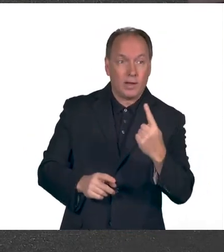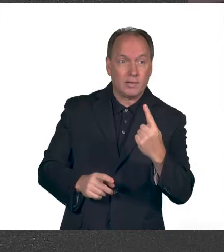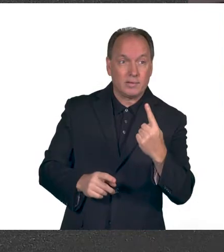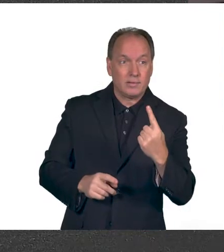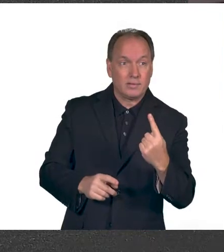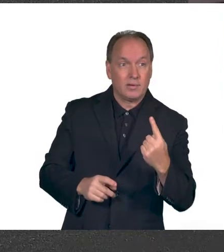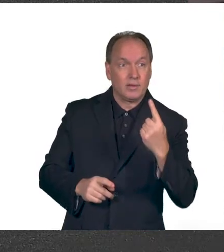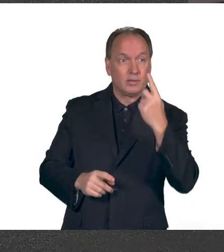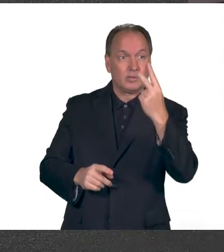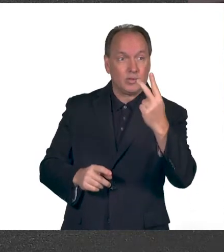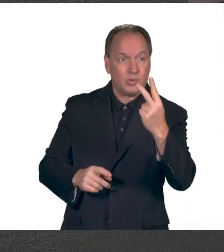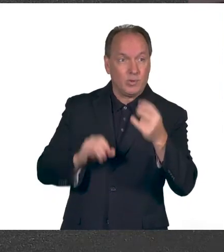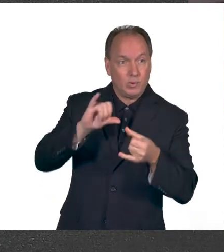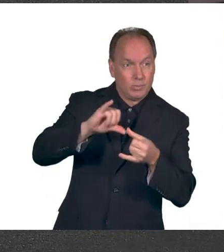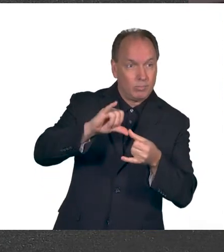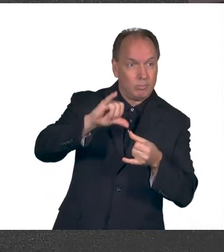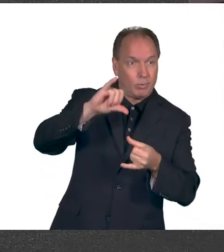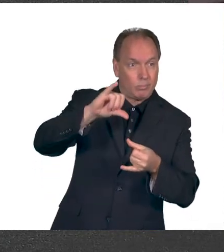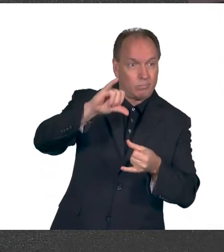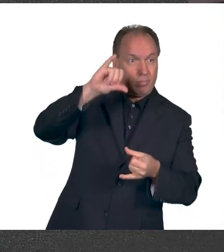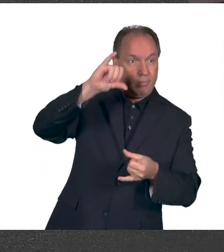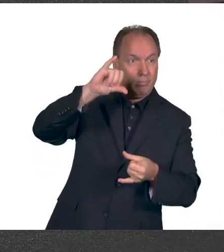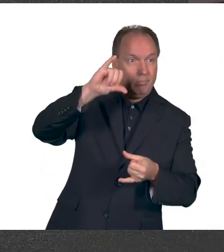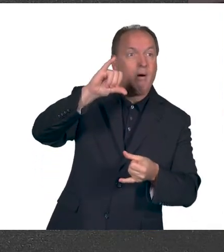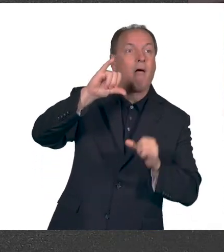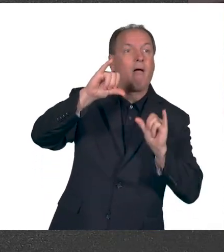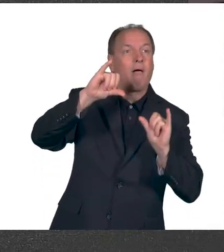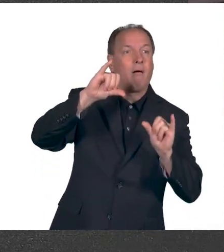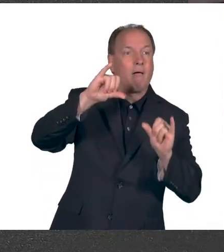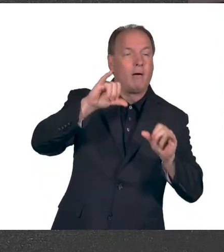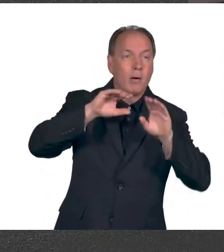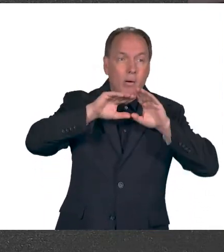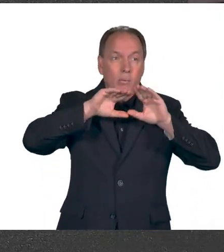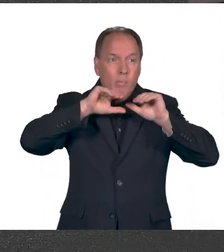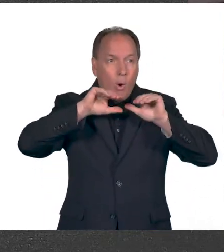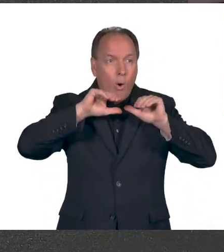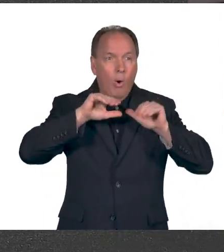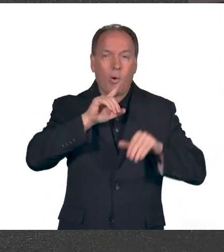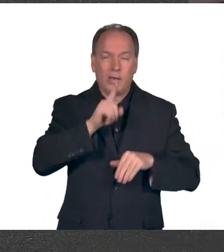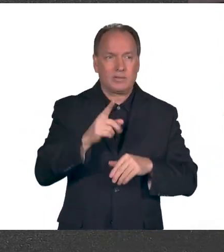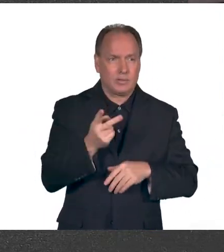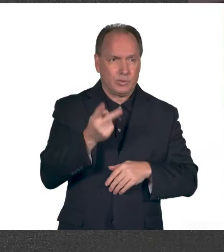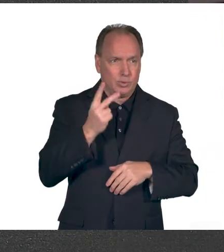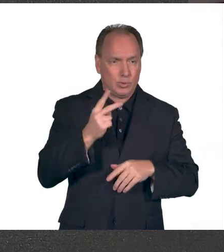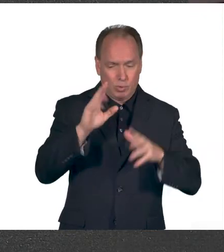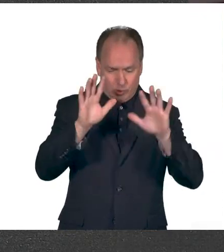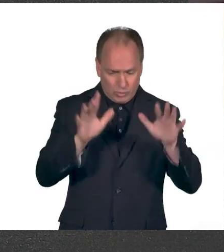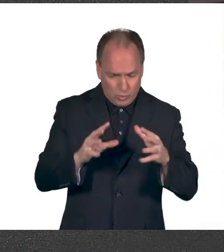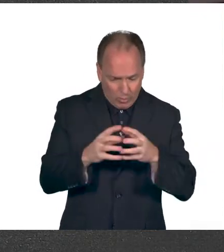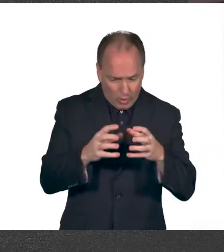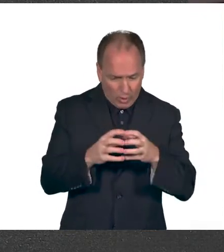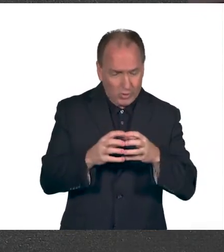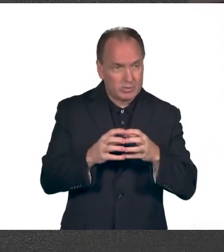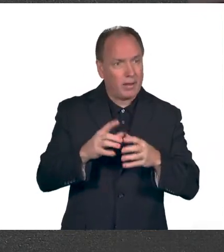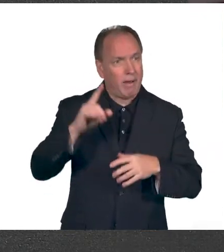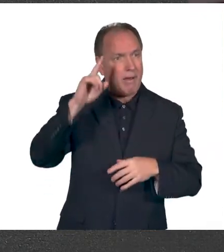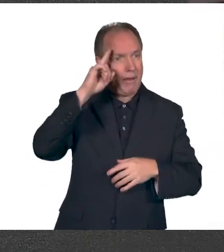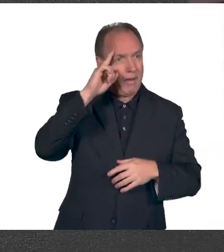One, two, mole is two snowballs high.